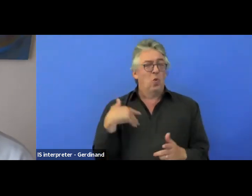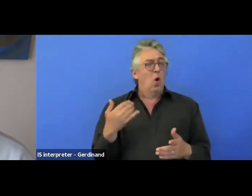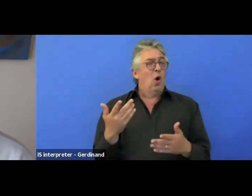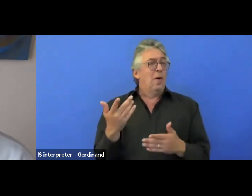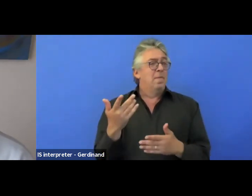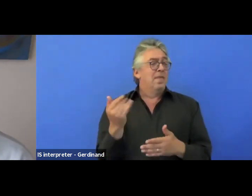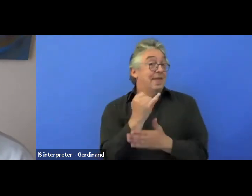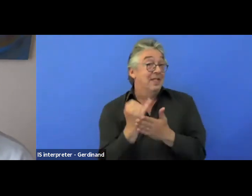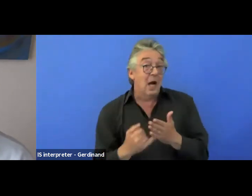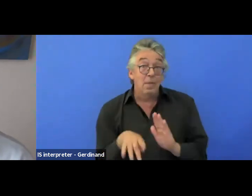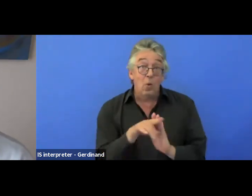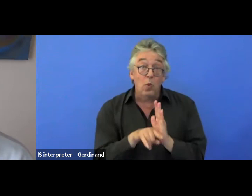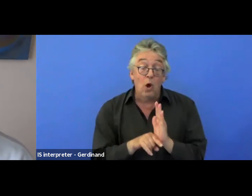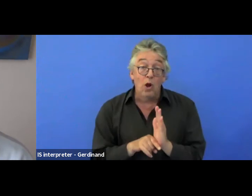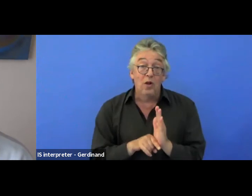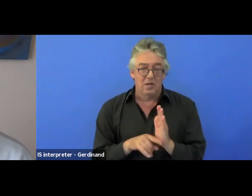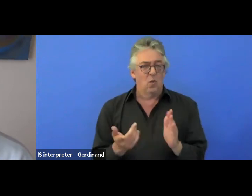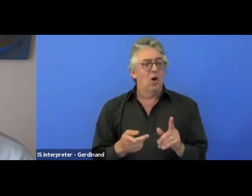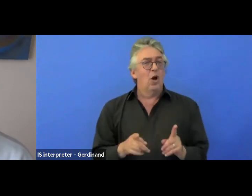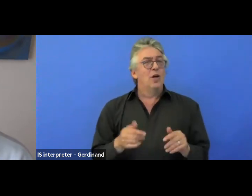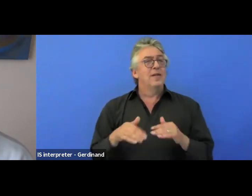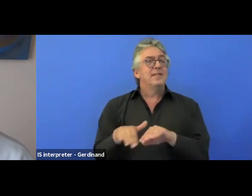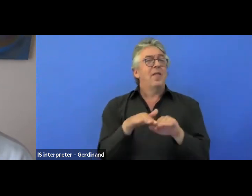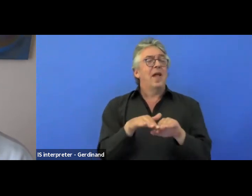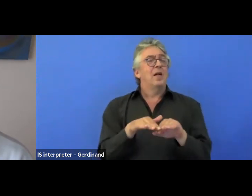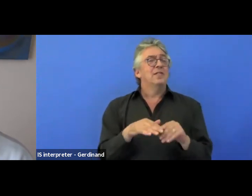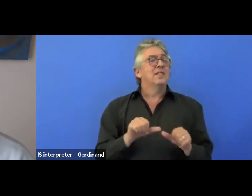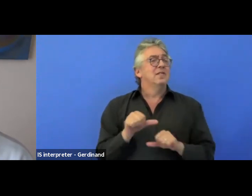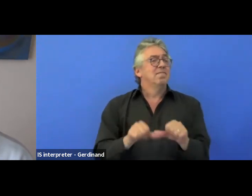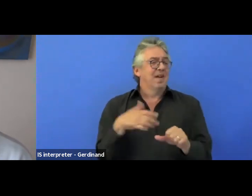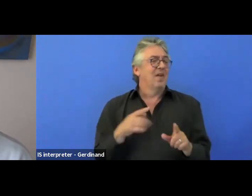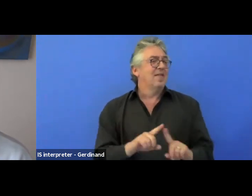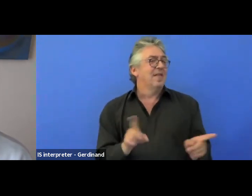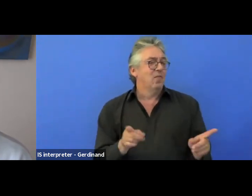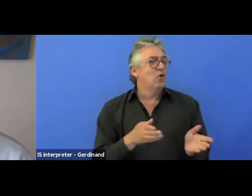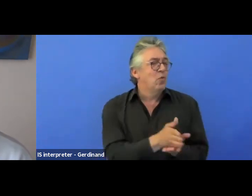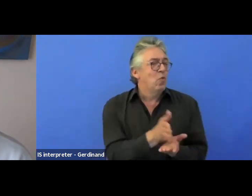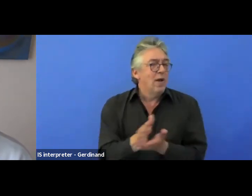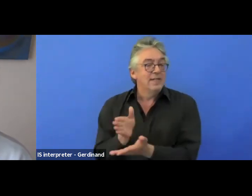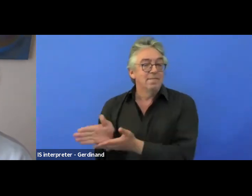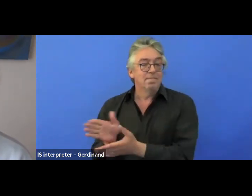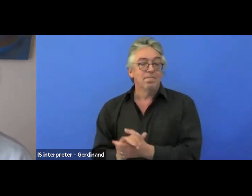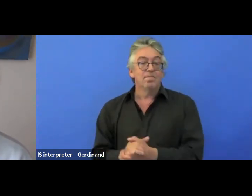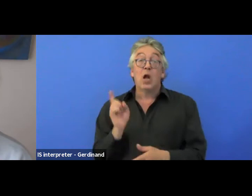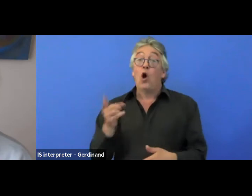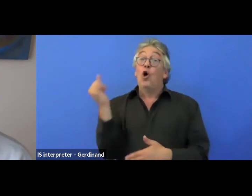And how can accessibility following a design for all approach can help in the drafting of a standard.